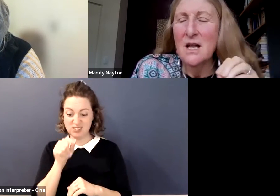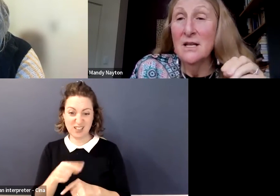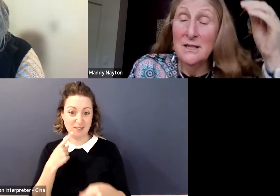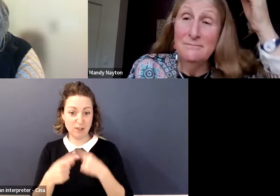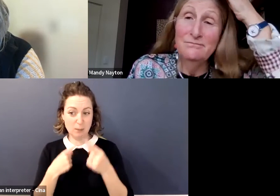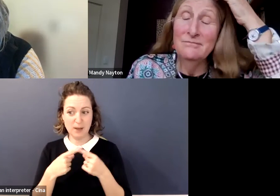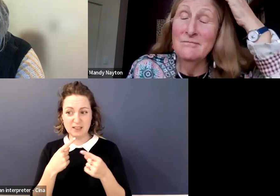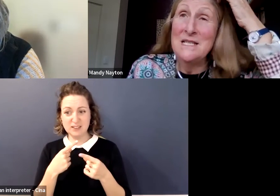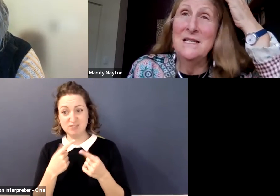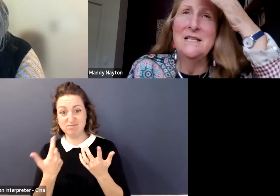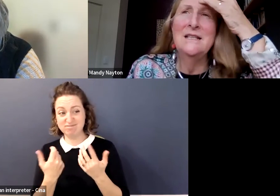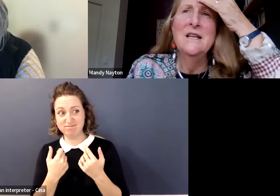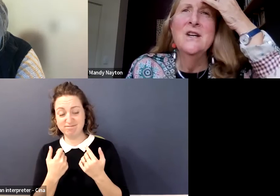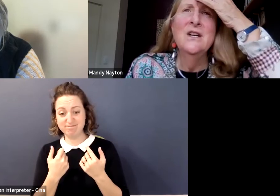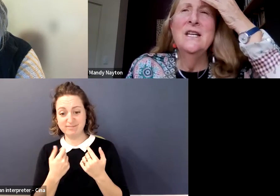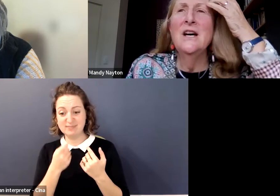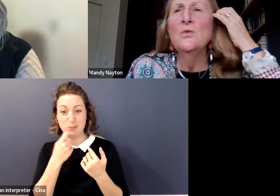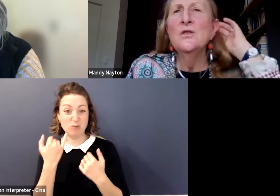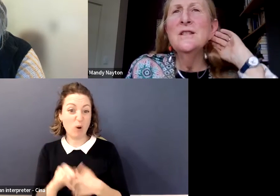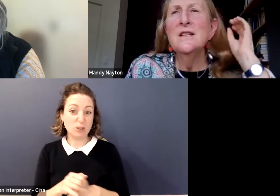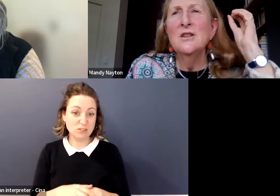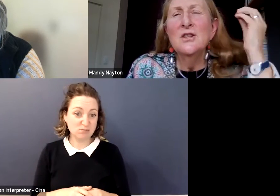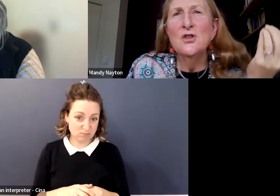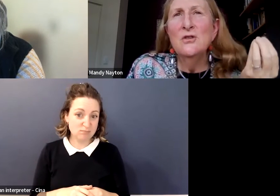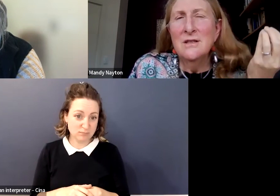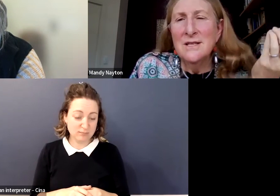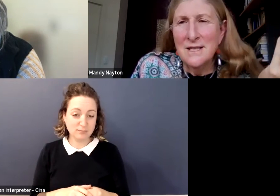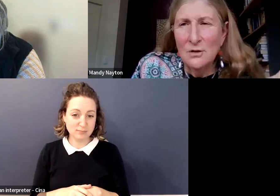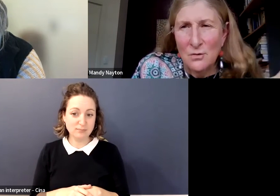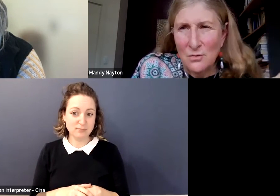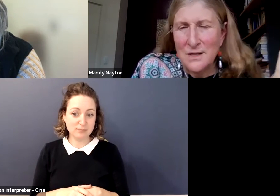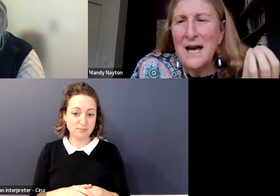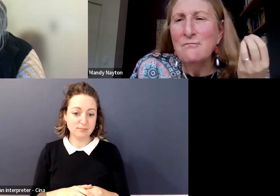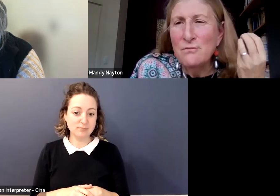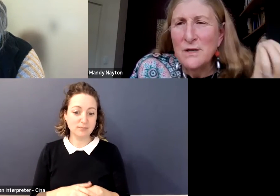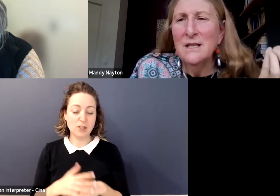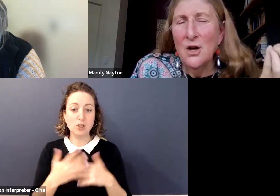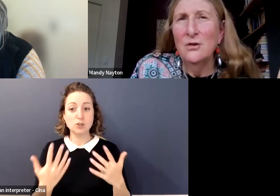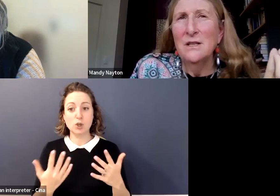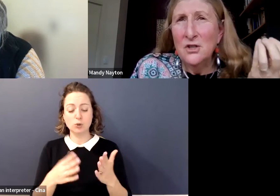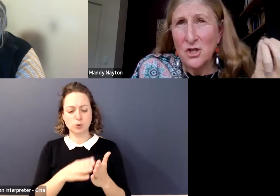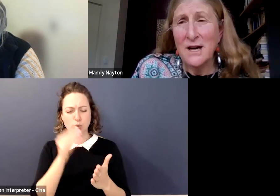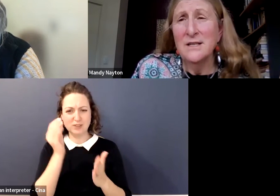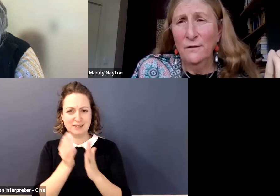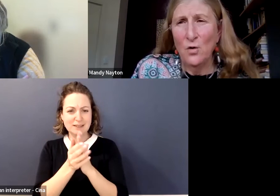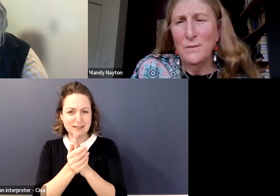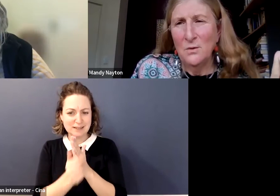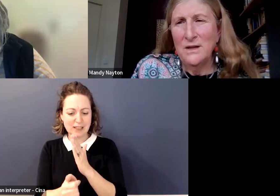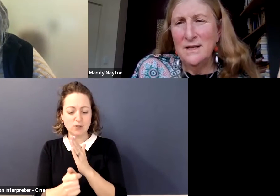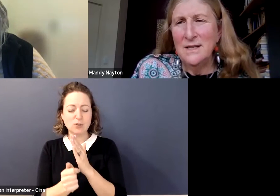slightly misleading. In other words, students skills are really only just forming when they're